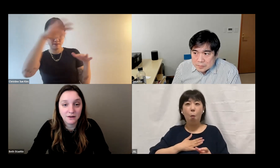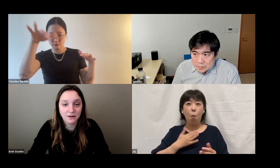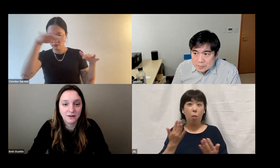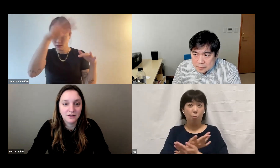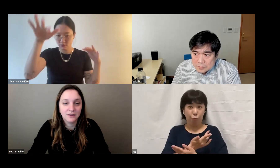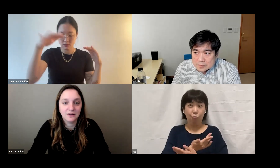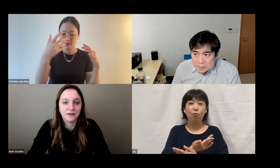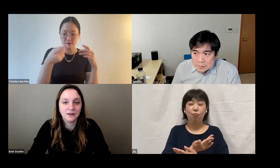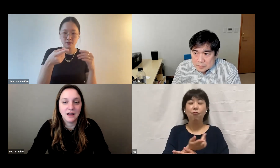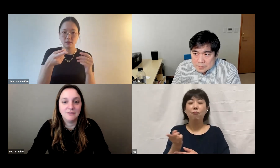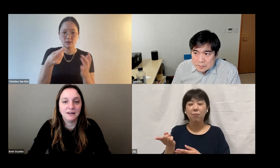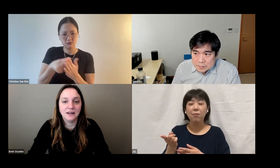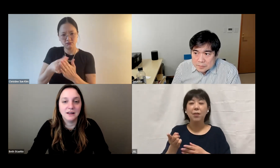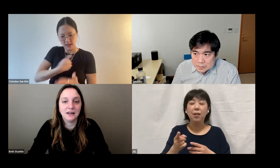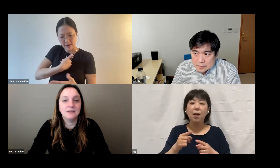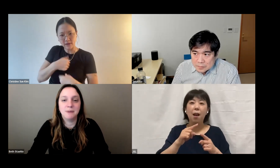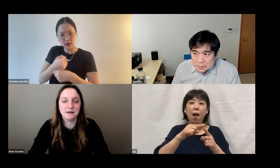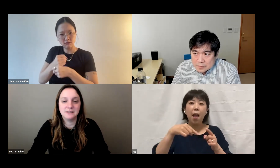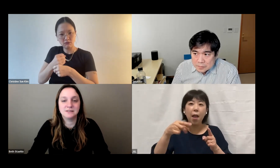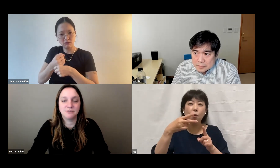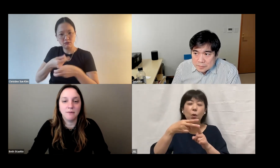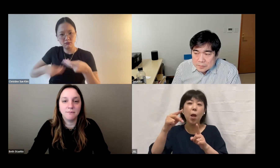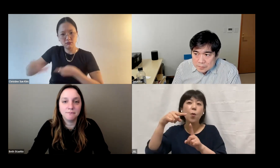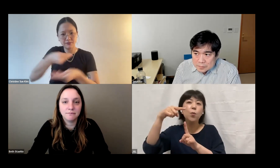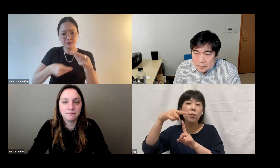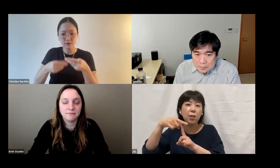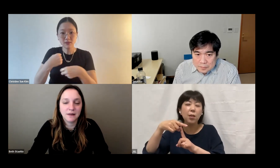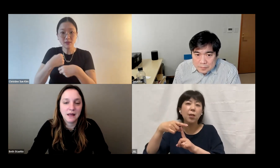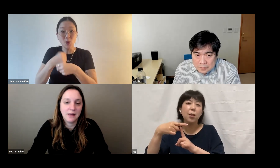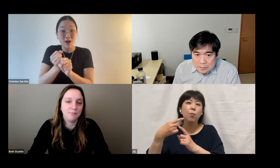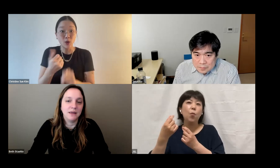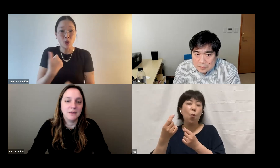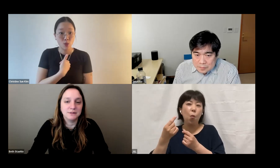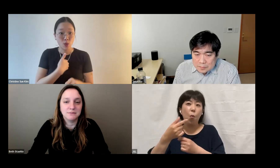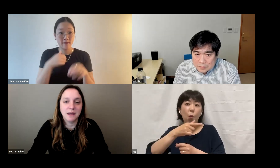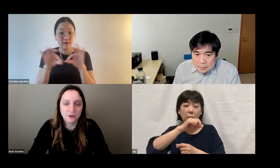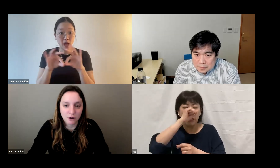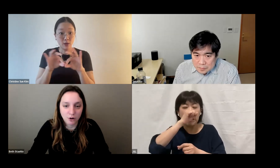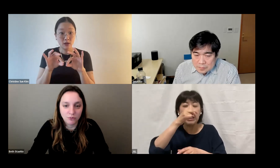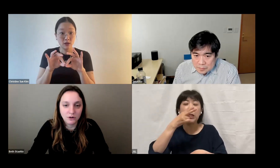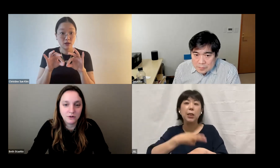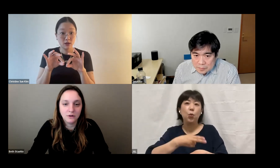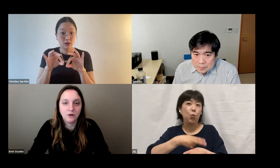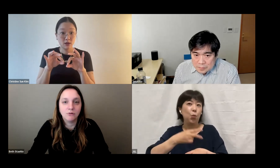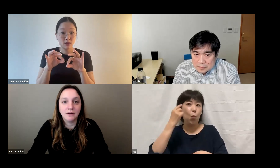that they're having independence from being able to make your own…